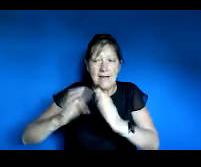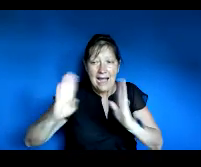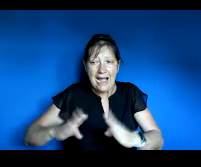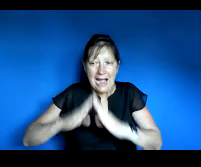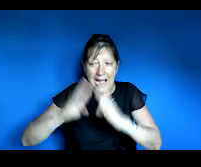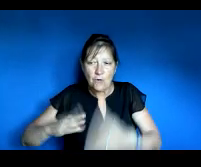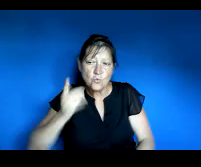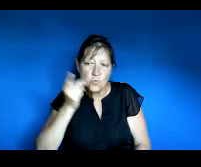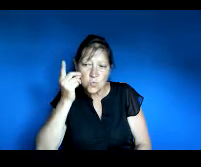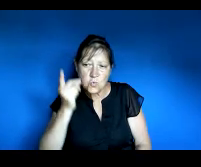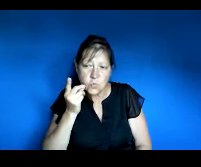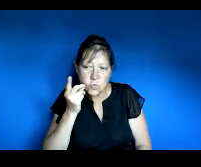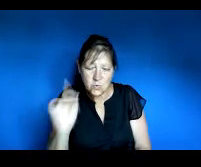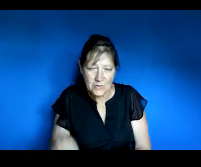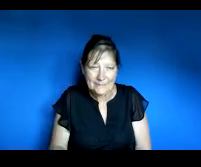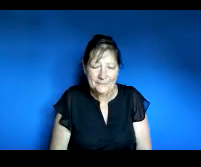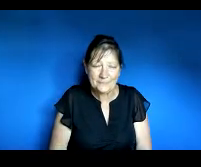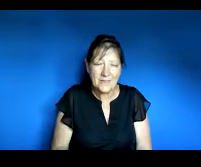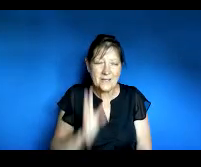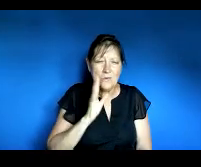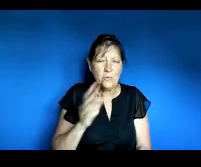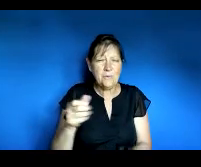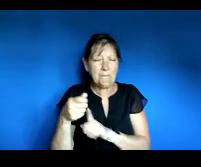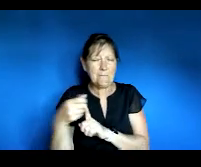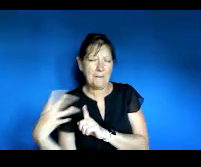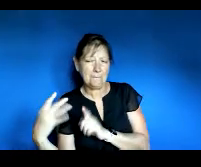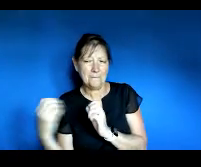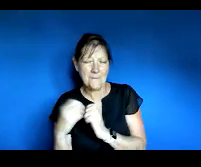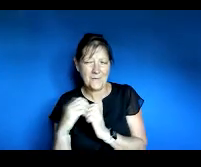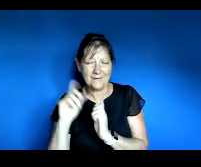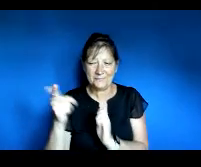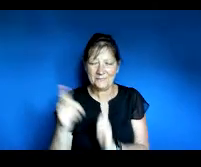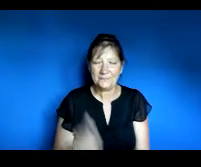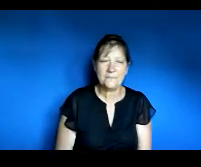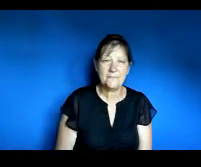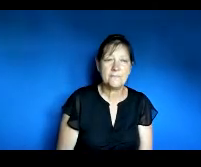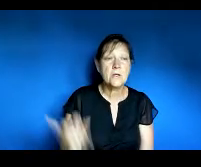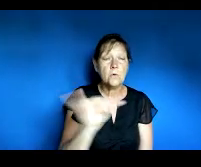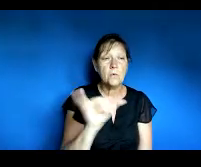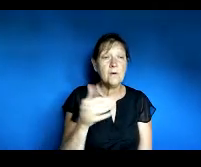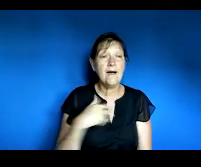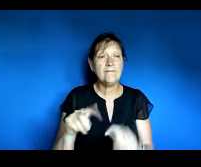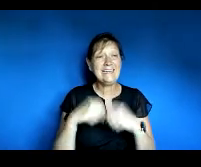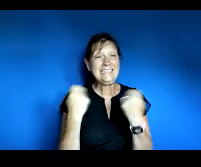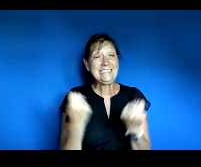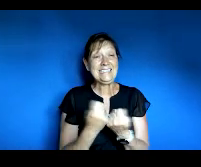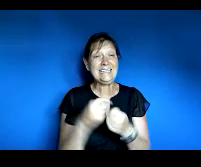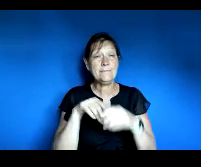And we'll talk about specifics around that in a little bit. We also have a team of accessibility specialists,